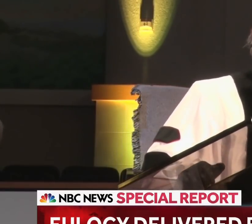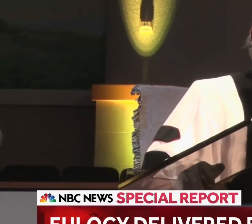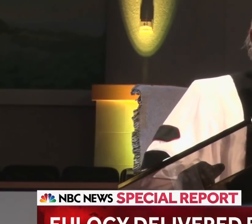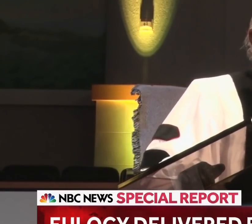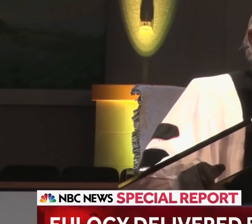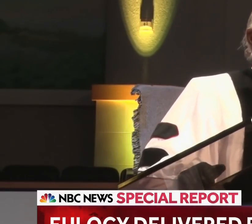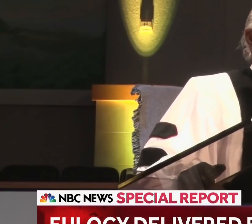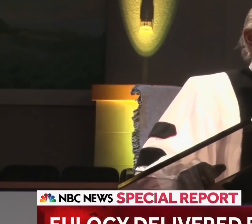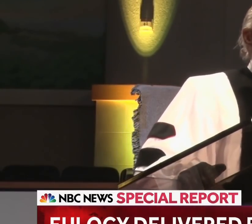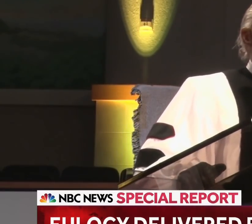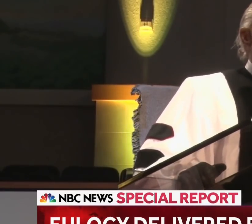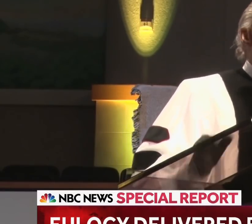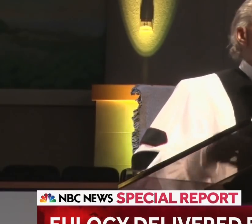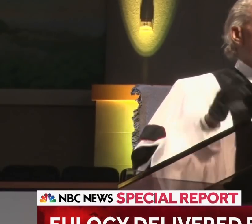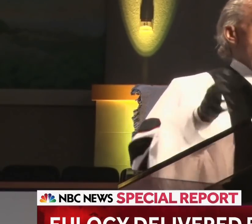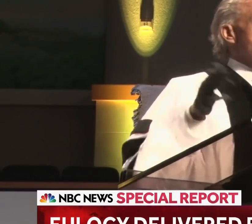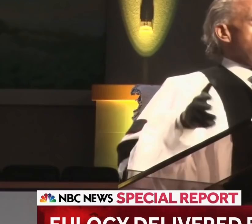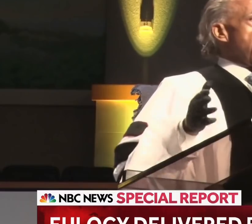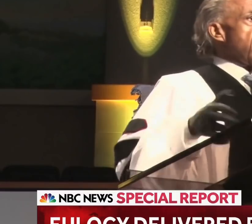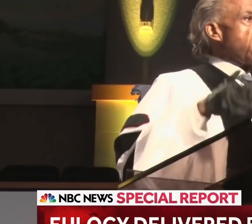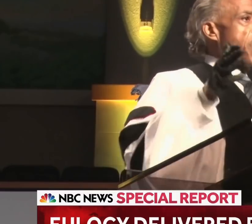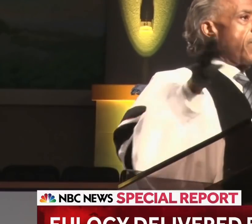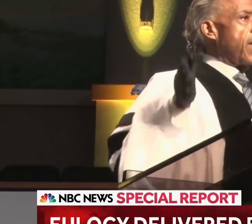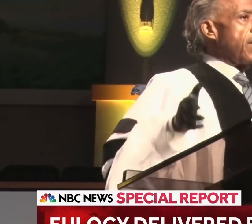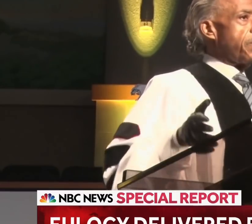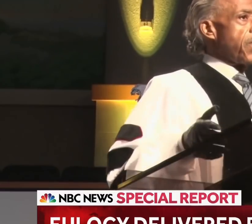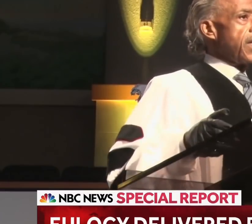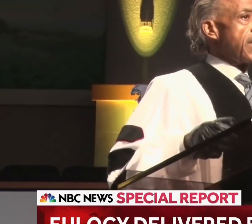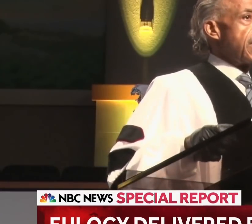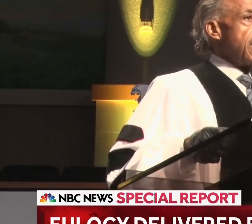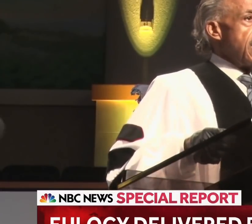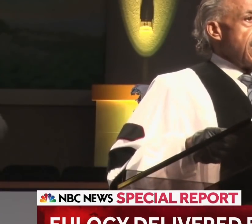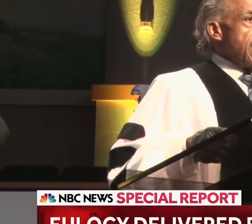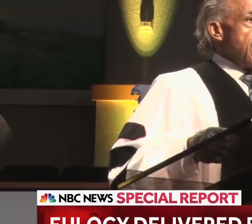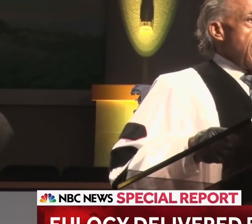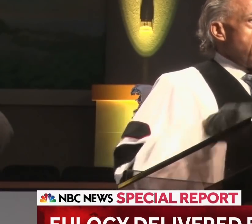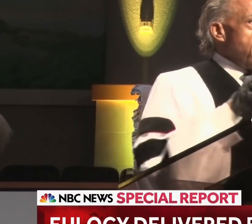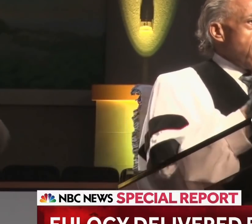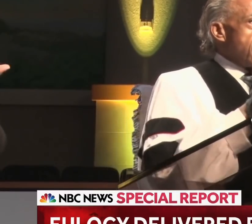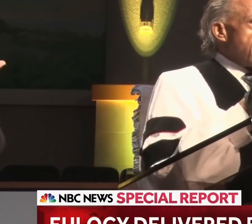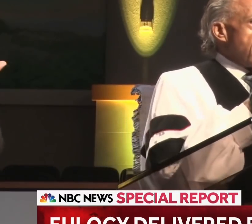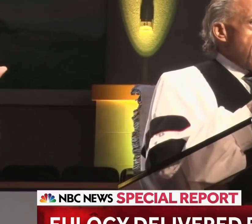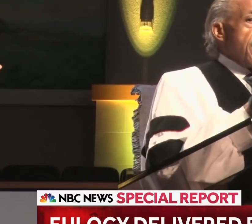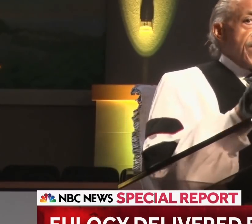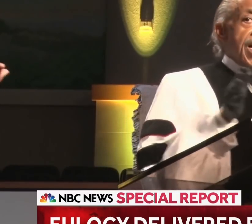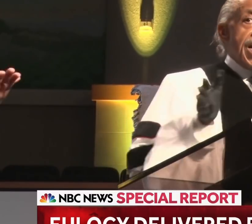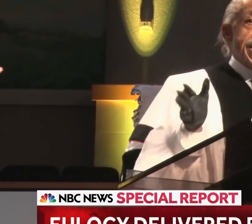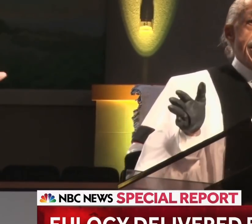THEY FOUND OUT, DR. WRIGHT, THAT MY GREAT-GRANDFATHER WAS A SLAVE IN ELLENVILLE, SOUTH CAROLINA.